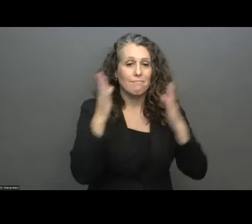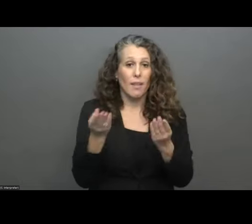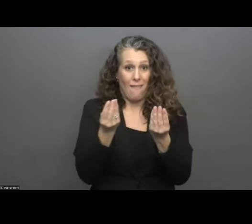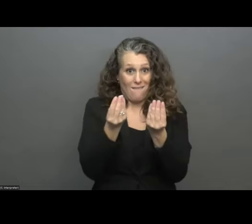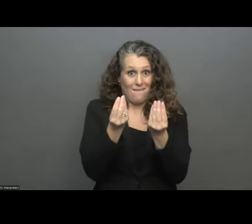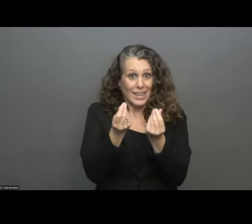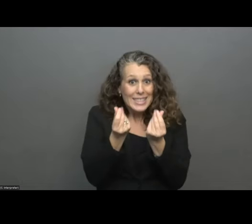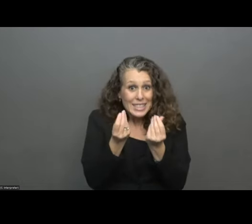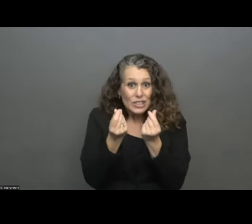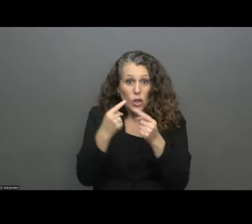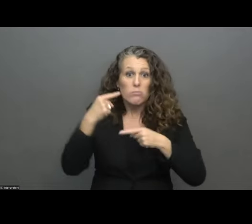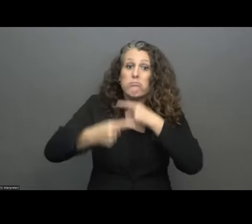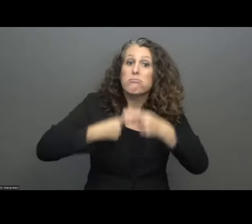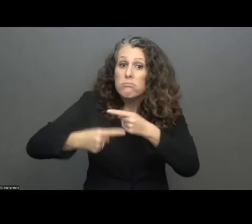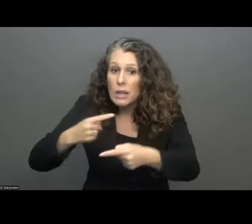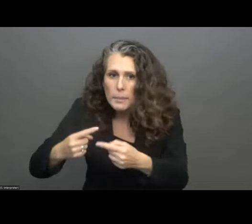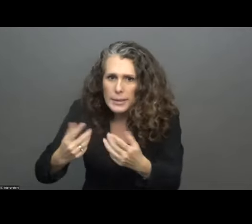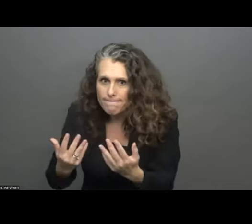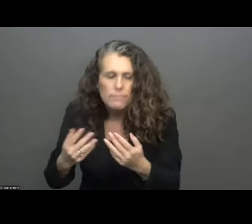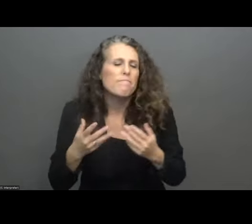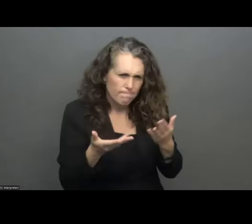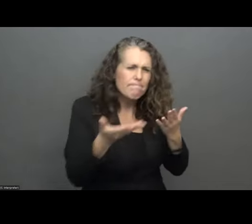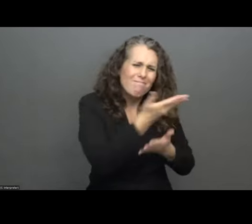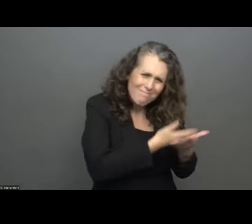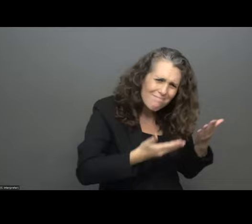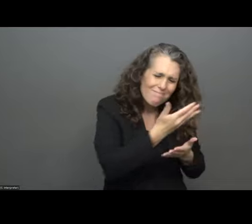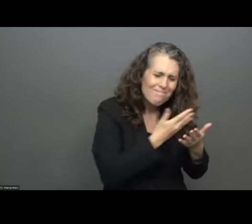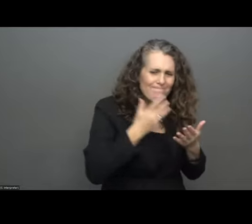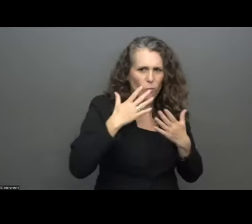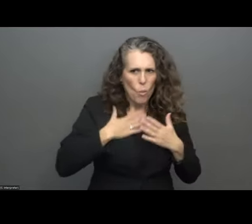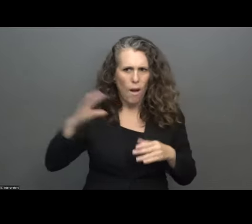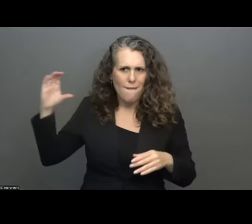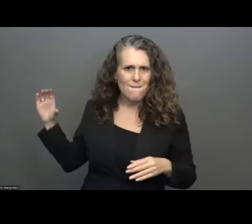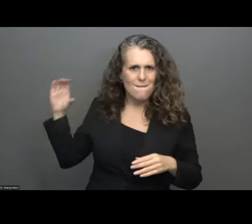11:41:01 Defeat Hamada devotional songs are the most unique, a family suggests July so